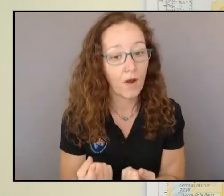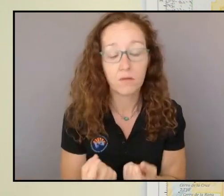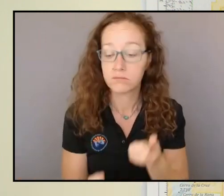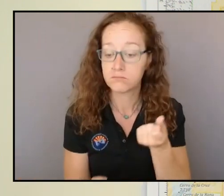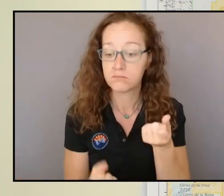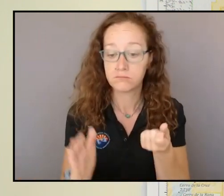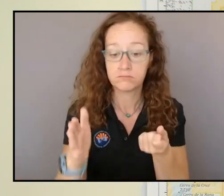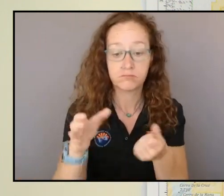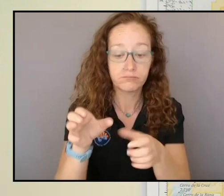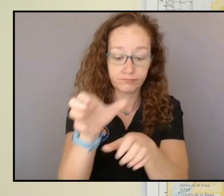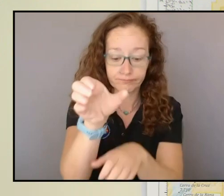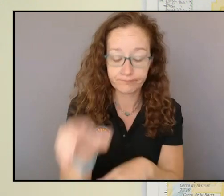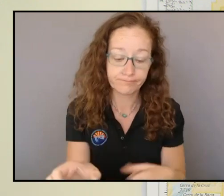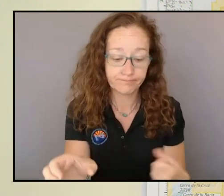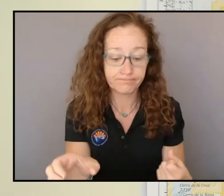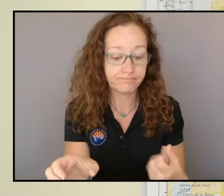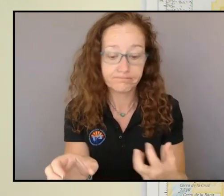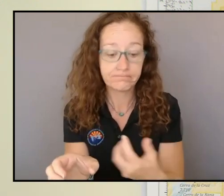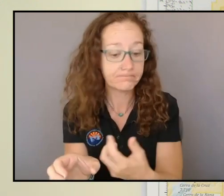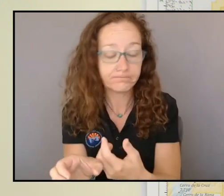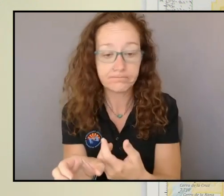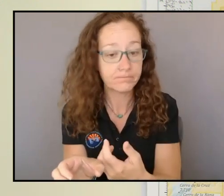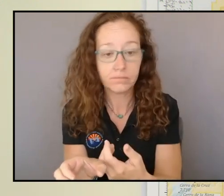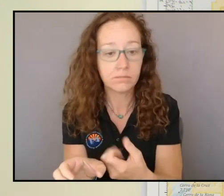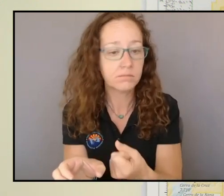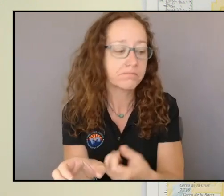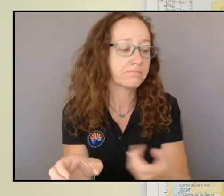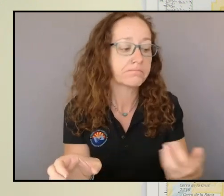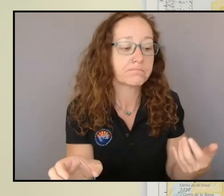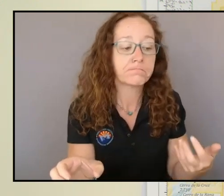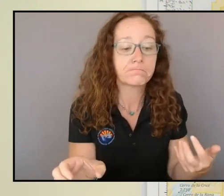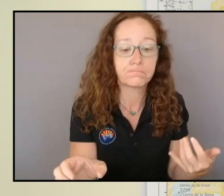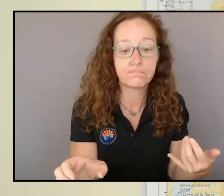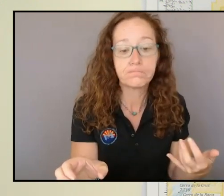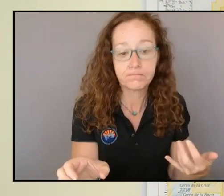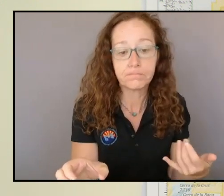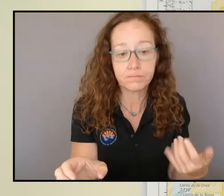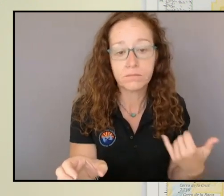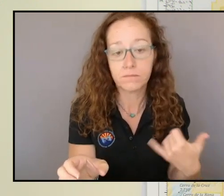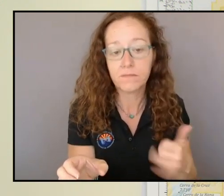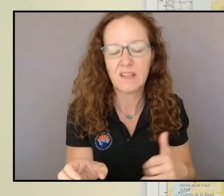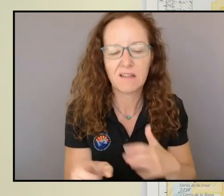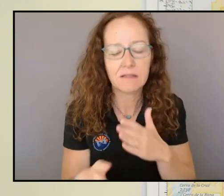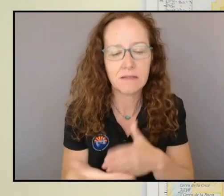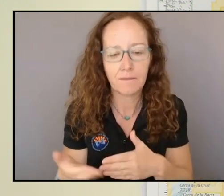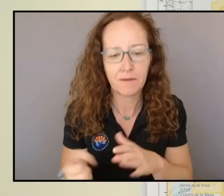the fire's edge. Along the on the southern side of the 518